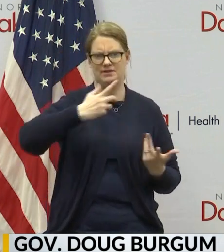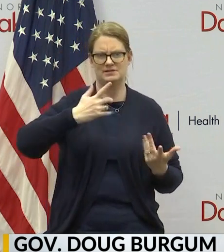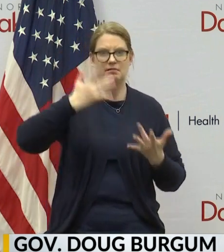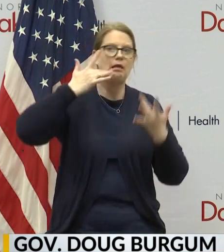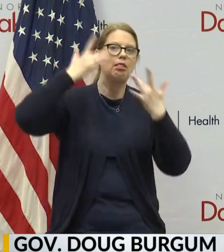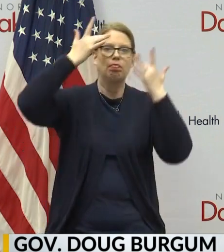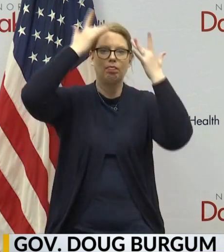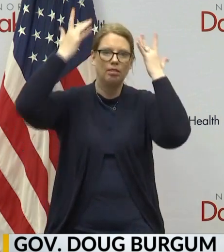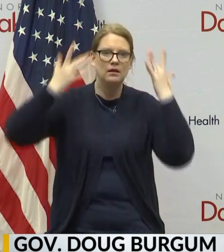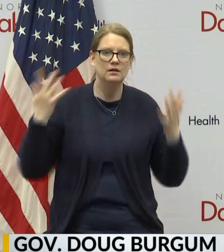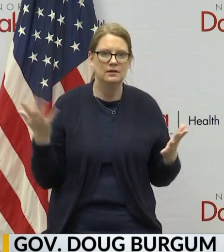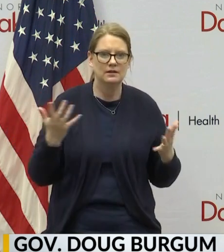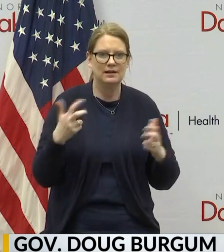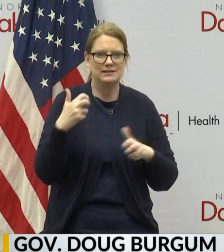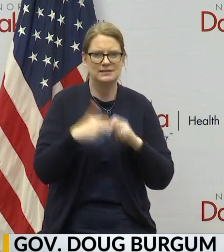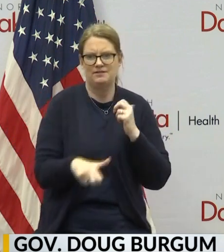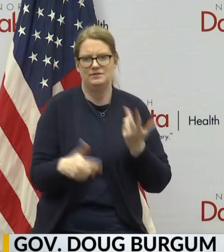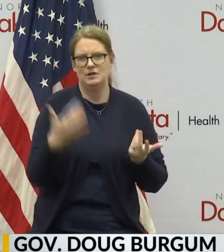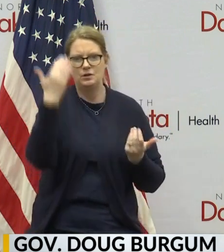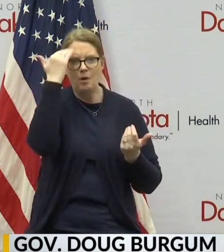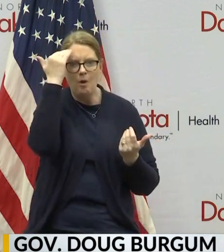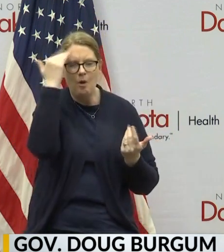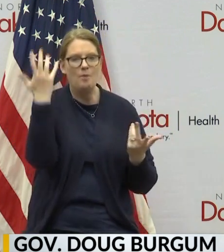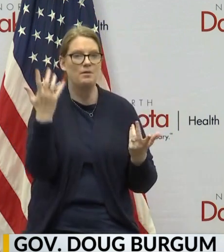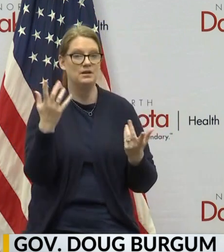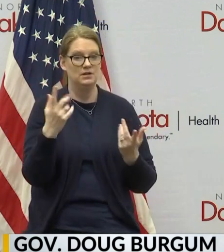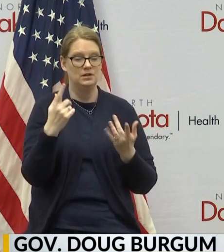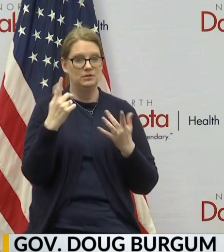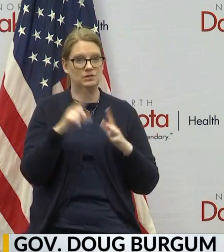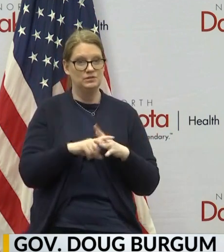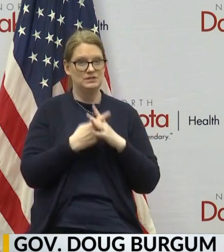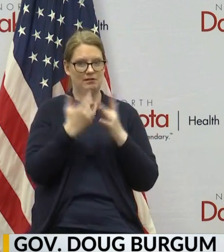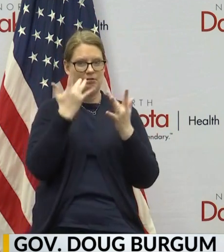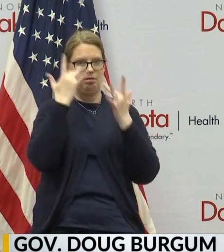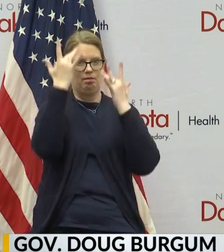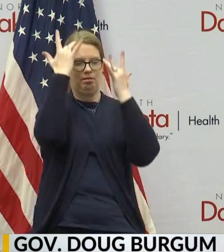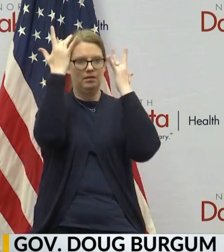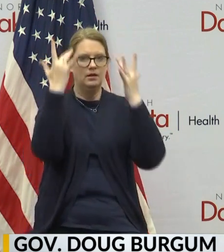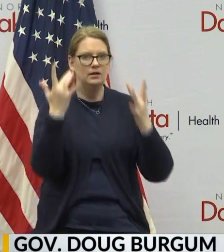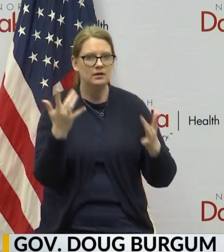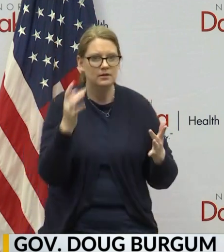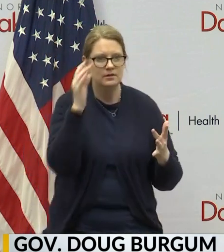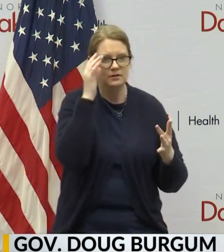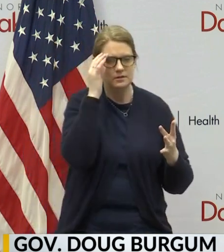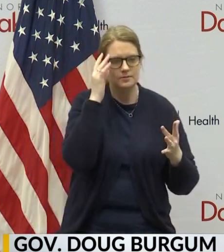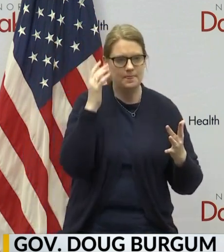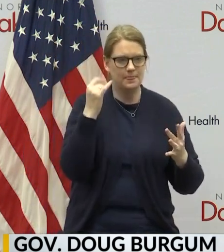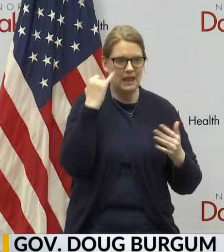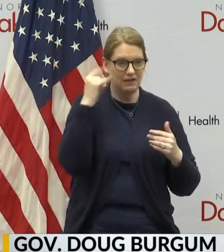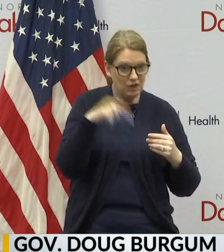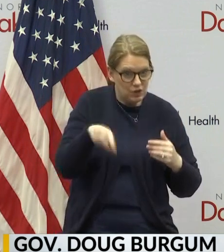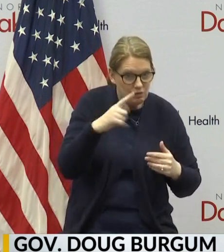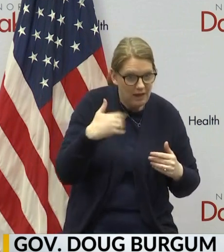FACES WITH LOTS OF STUDIES THAT SHOW HOW MANY TIMES A DAY ALL OF US TOUCH YOUR FACE, IT'S A VERY HARD THING TO BE AWARE THAT